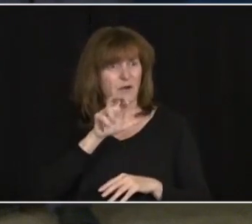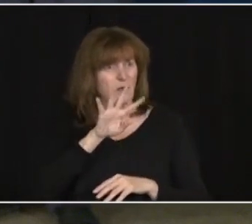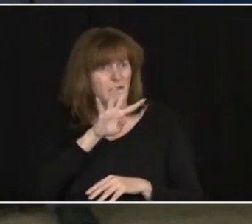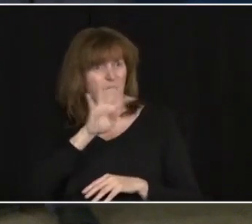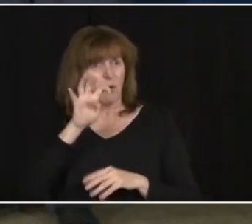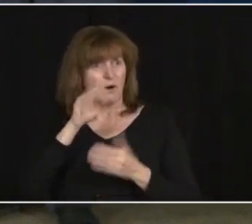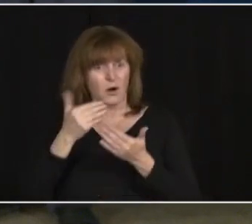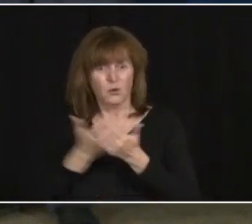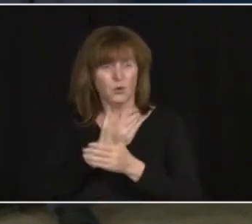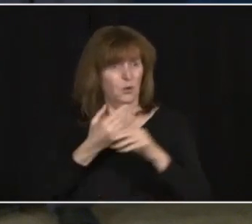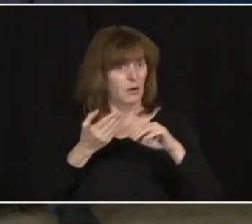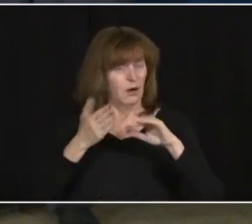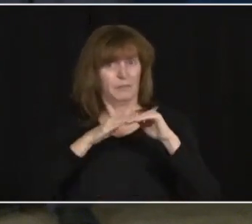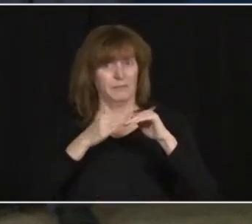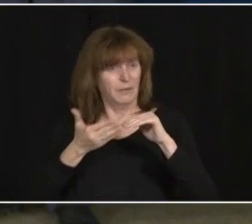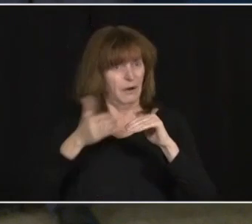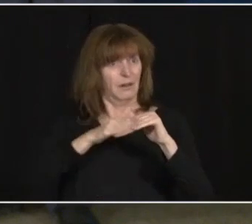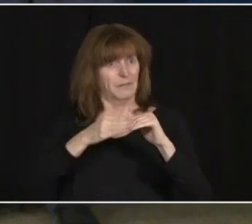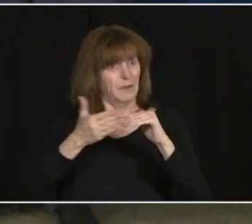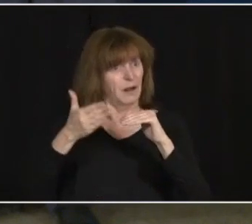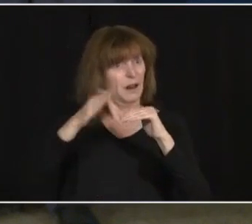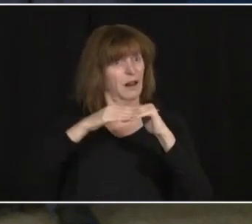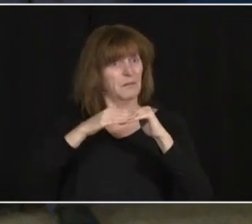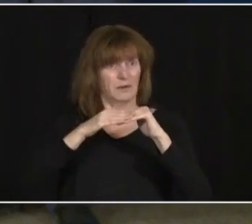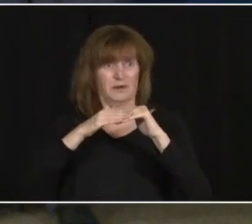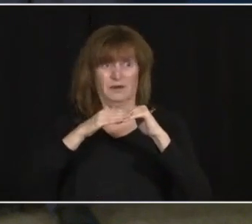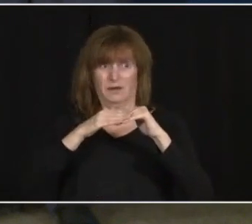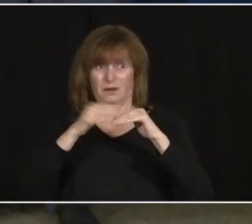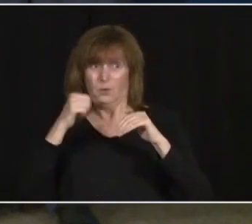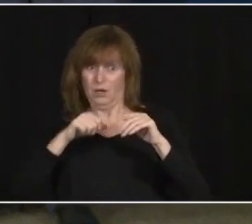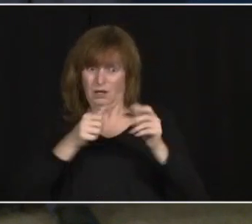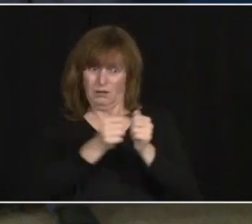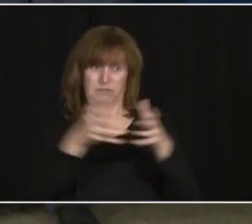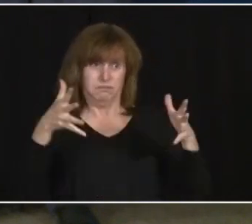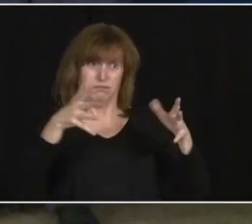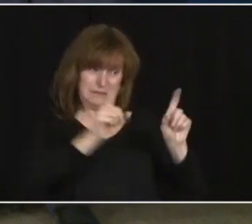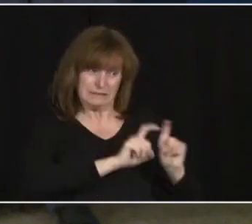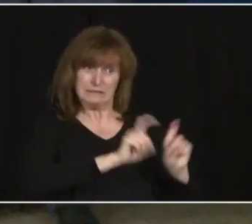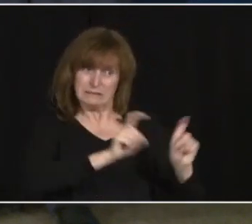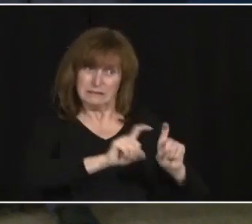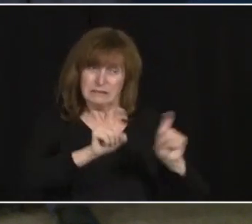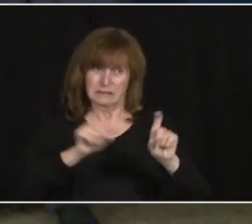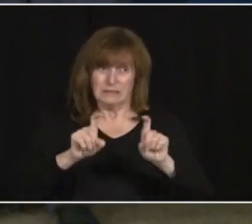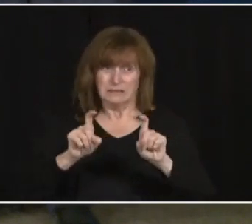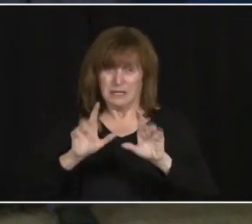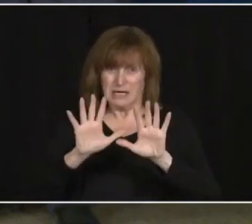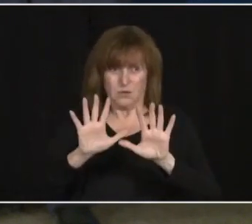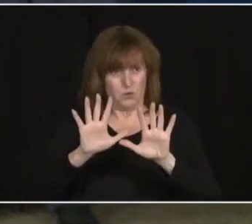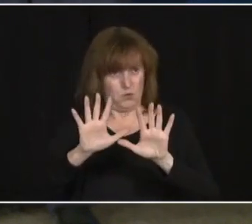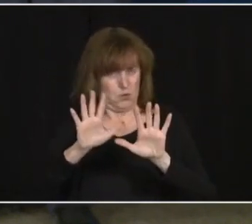And our government remains concerned about the impact of this outbreak on our long-term care homes.